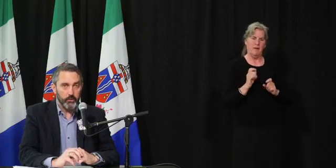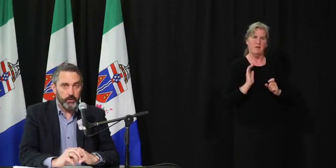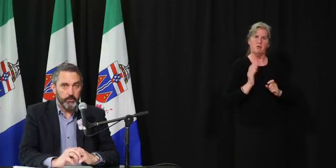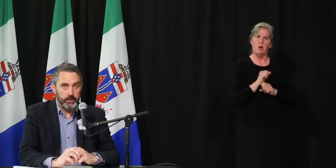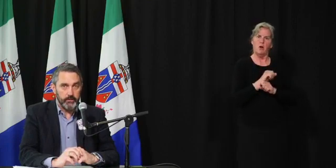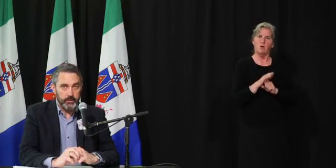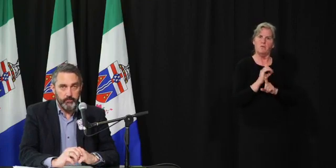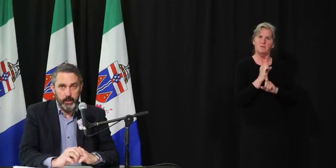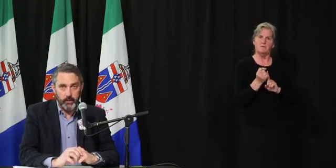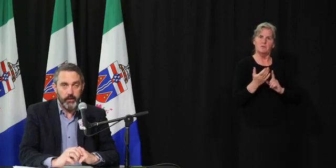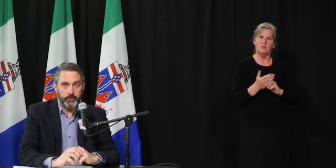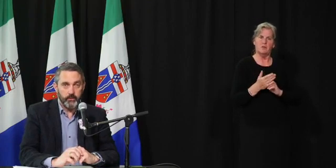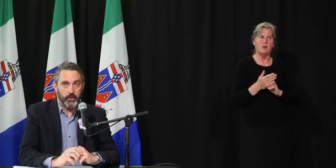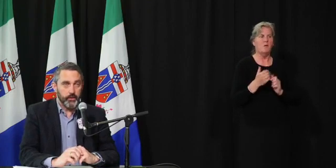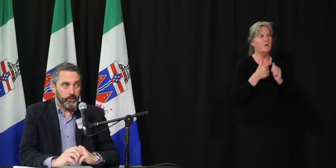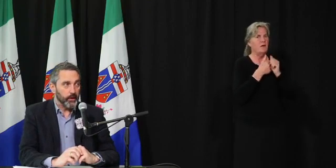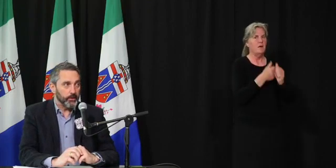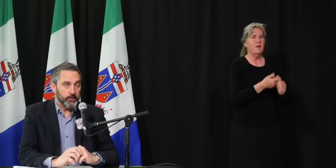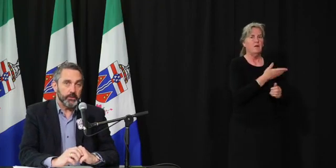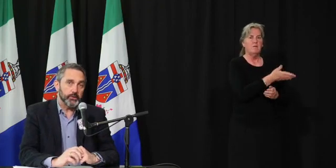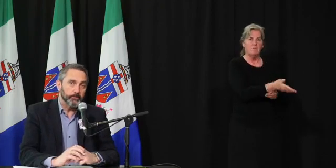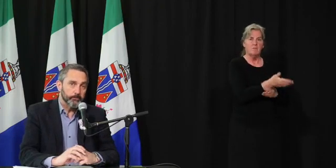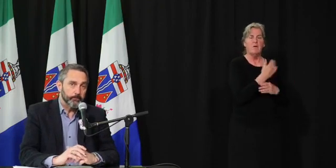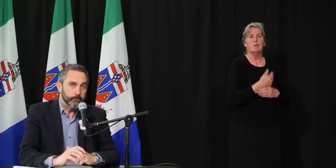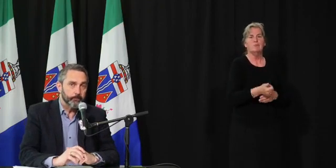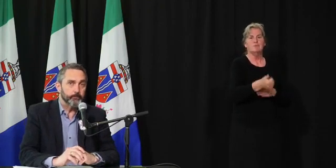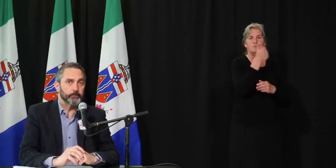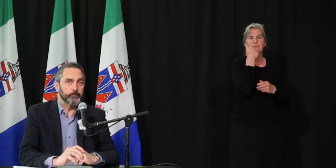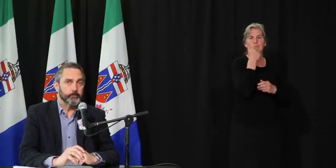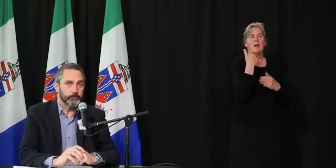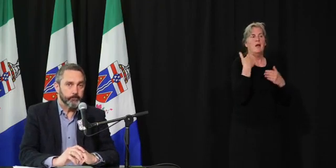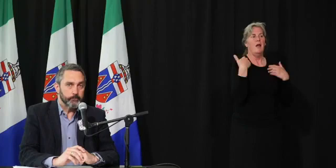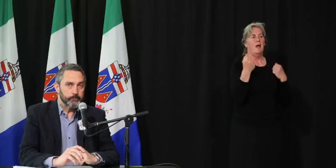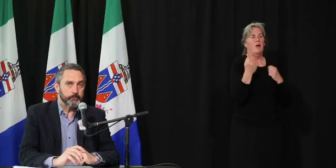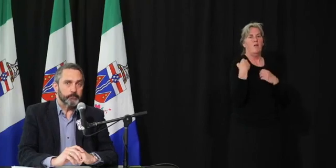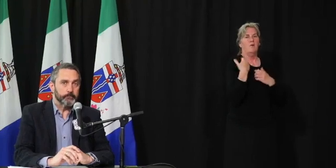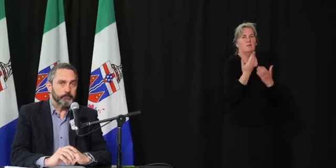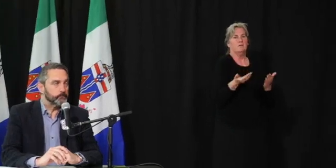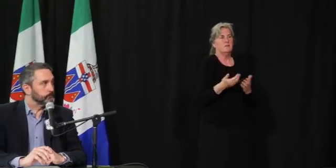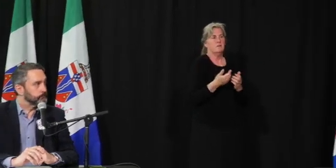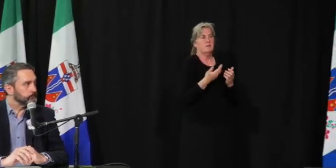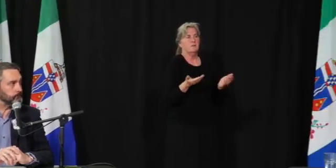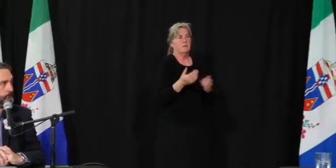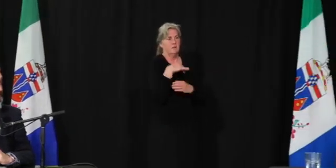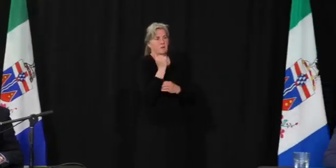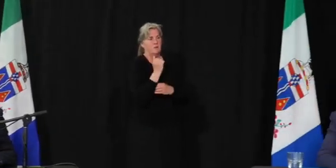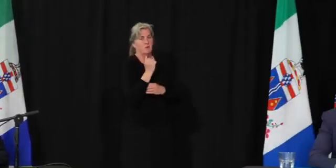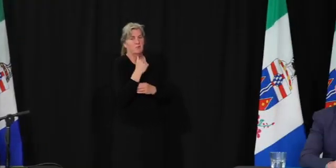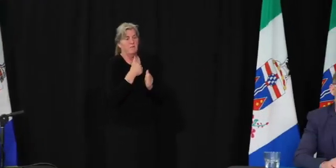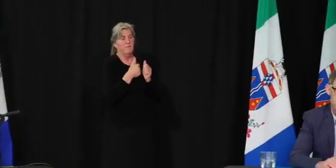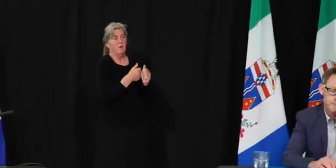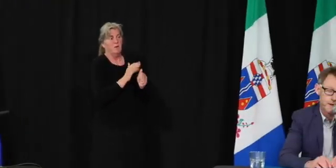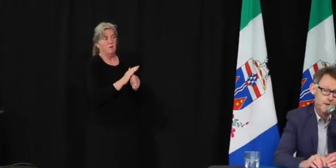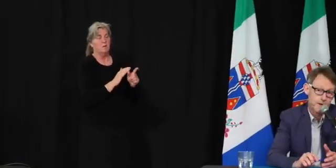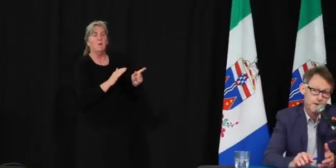advice of the Chief Medical Officer of healthcare in our jurisdiction. I will just add to that, andI